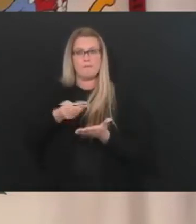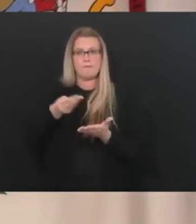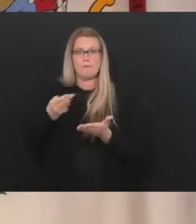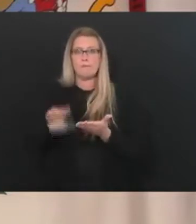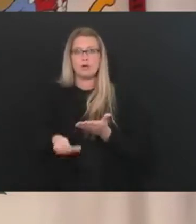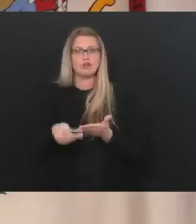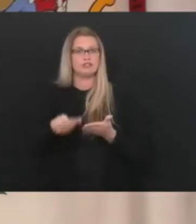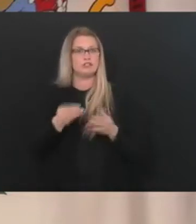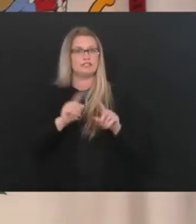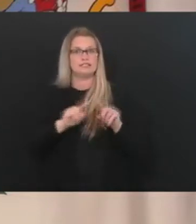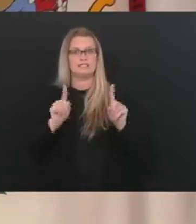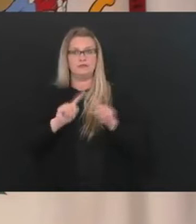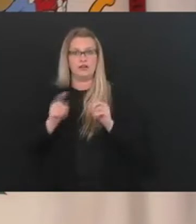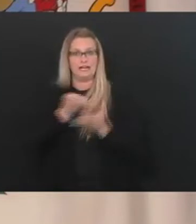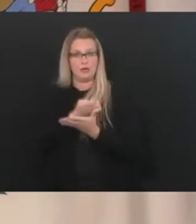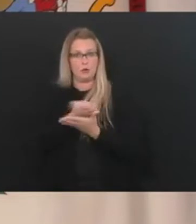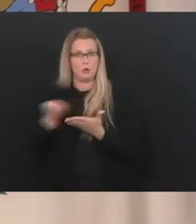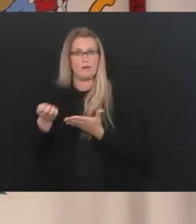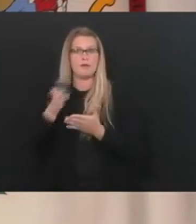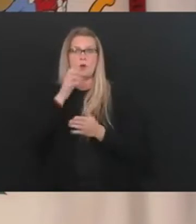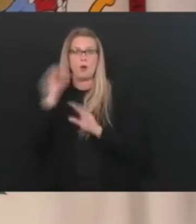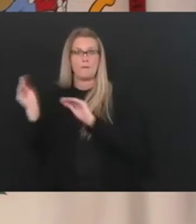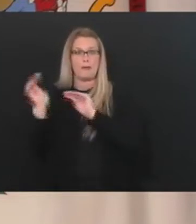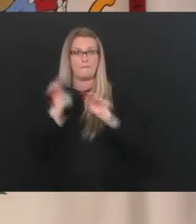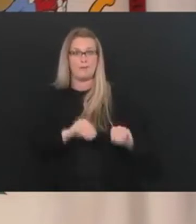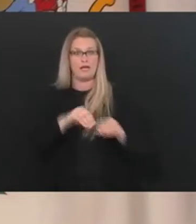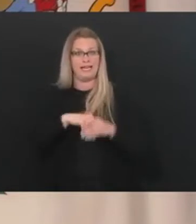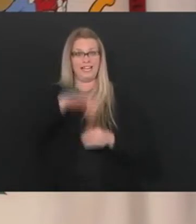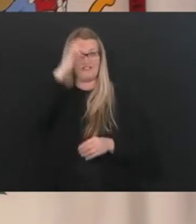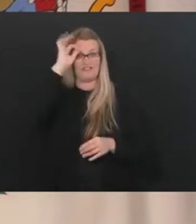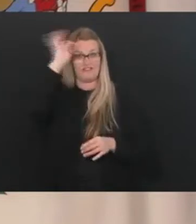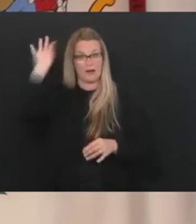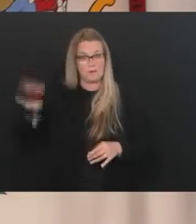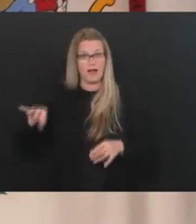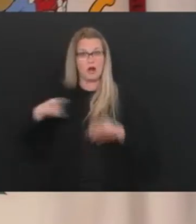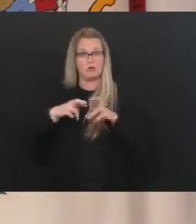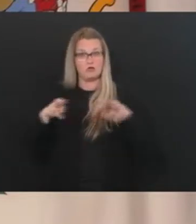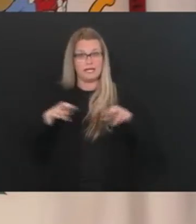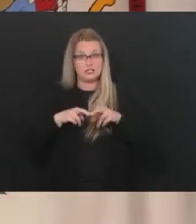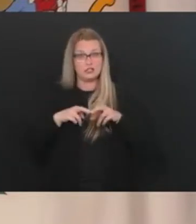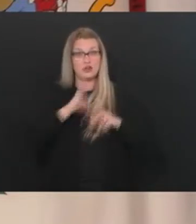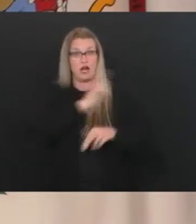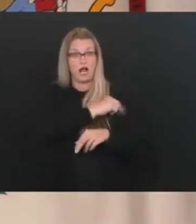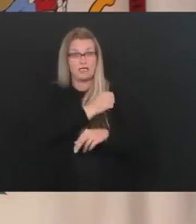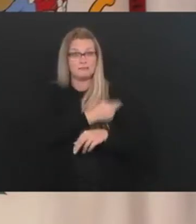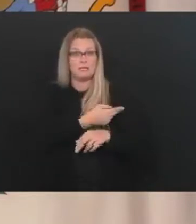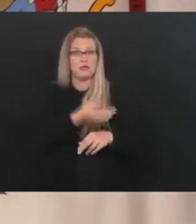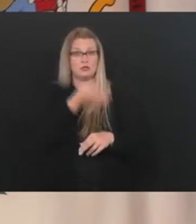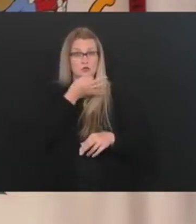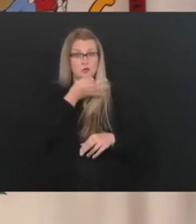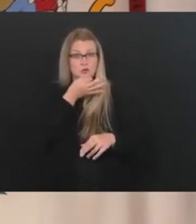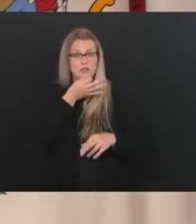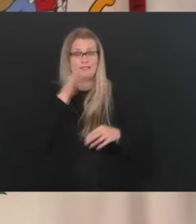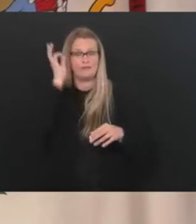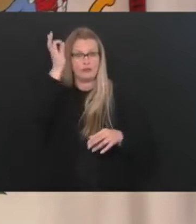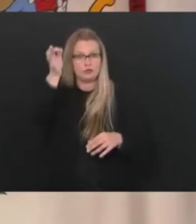THE VERY BEGINNING, AND THAT IS THEY'RE MOVING AHEAD FULL STEAM, THEY HAVE PURCHASED A TREMENDOUS AMOUNT OF EQUIPMENT